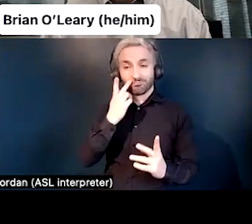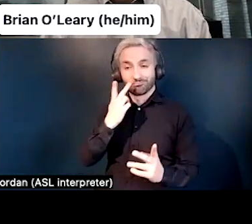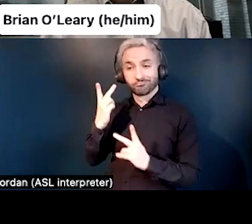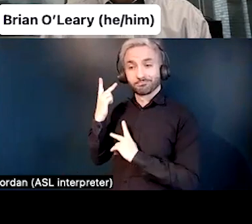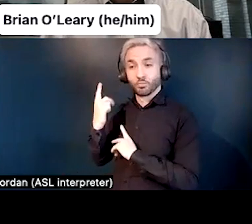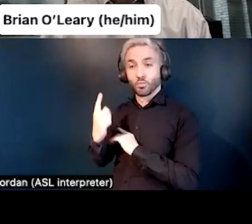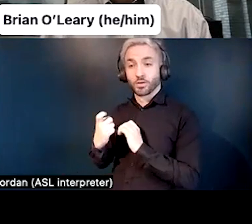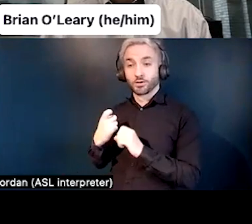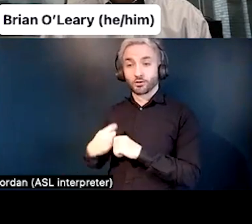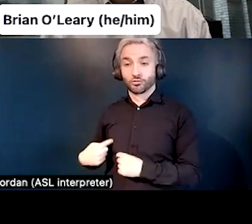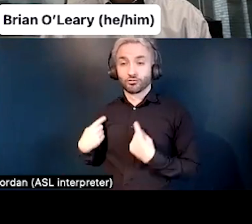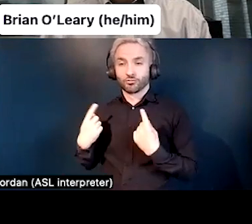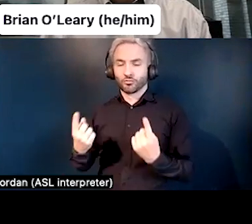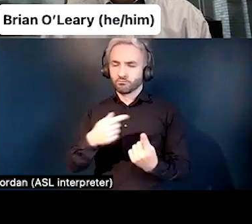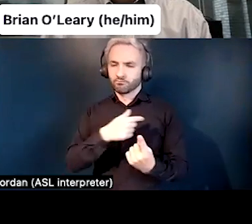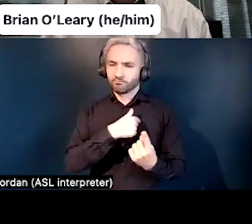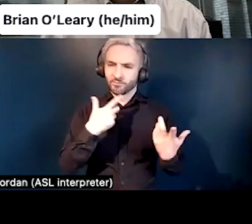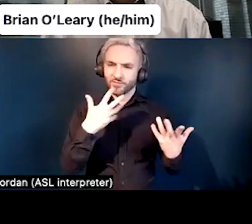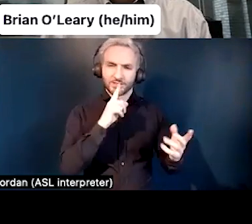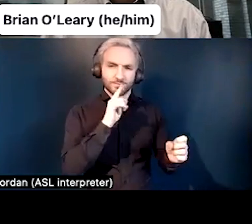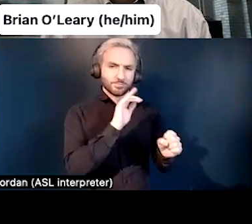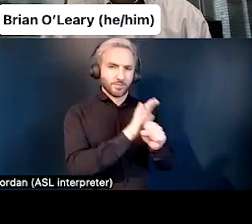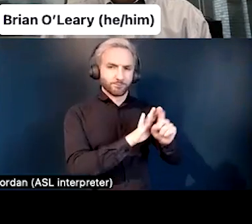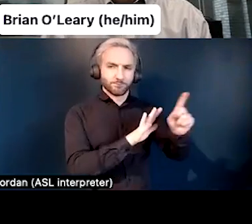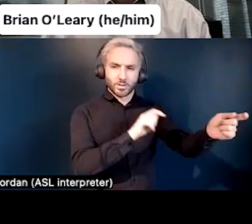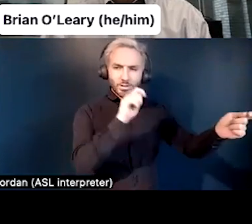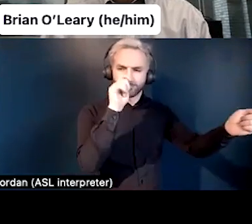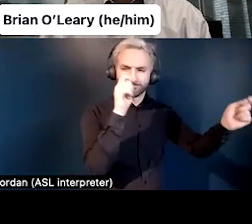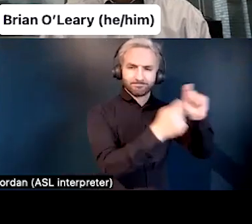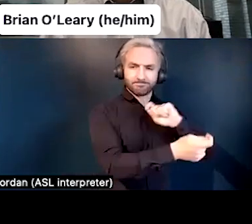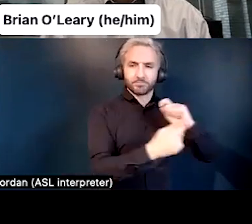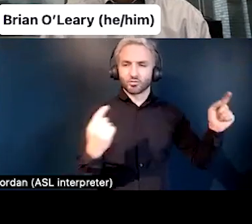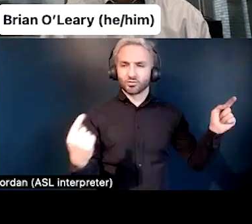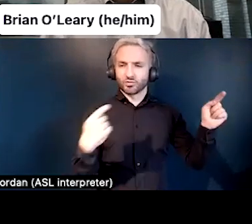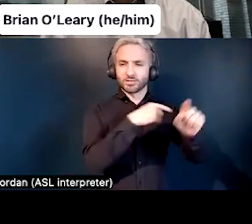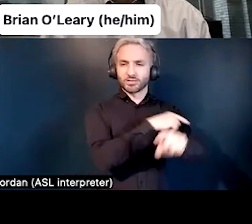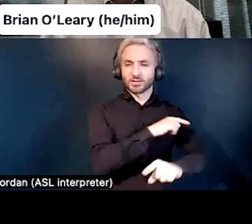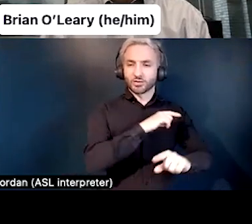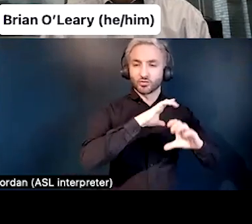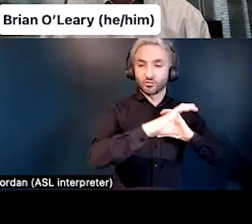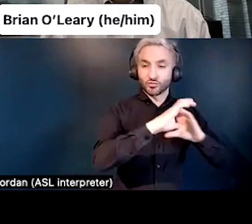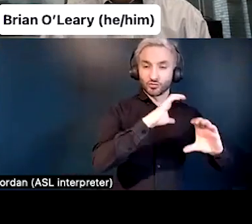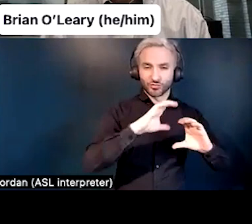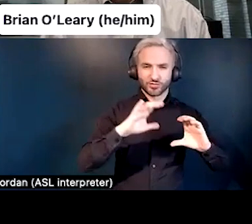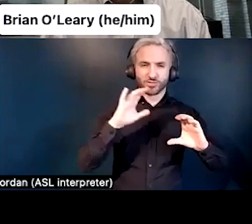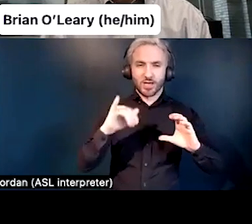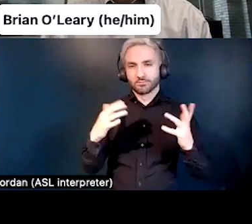call transforming supply chain communication. This is a multi-year effort. I like to think it's a